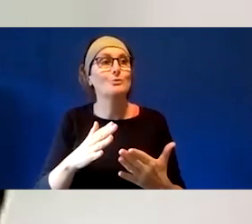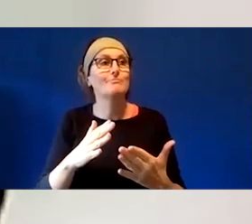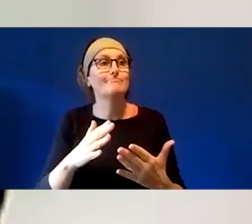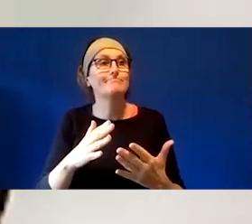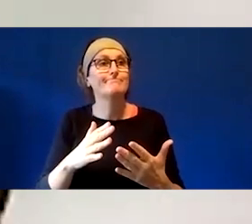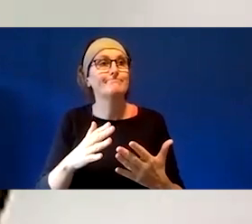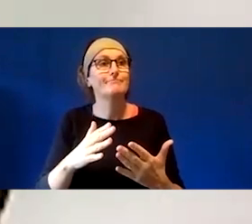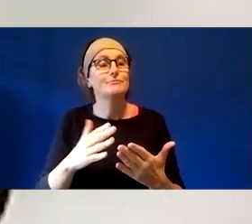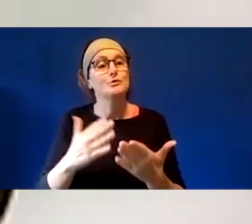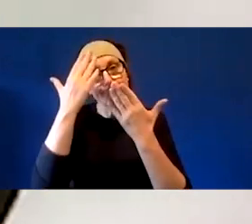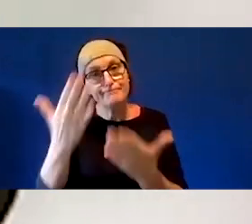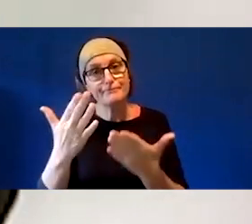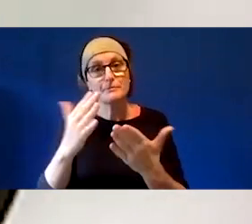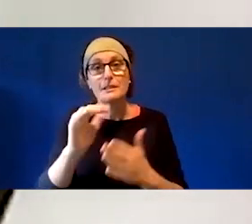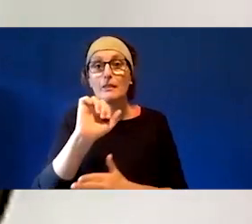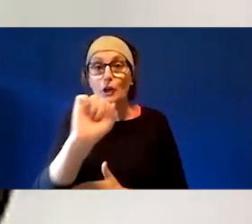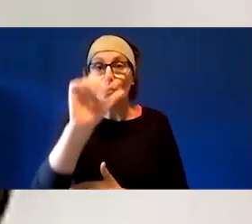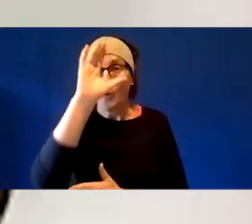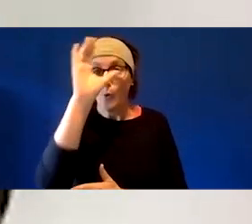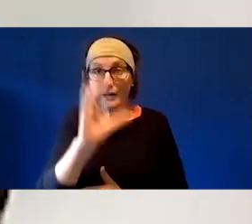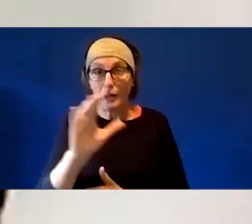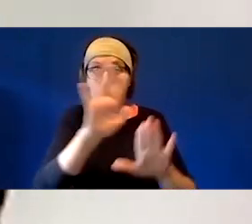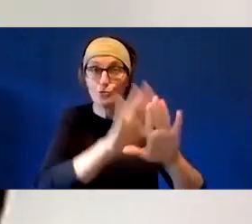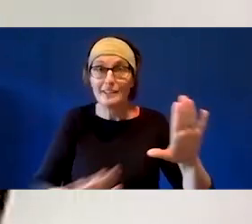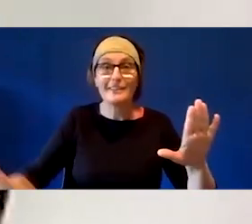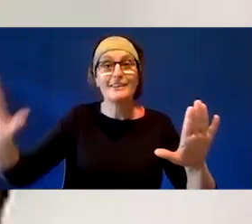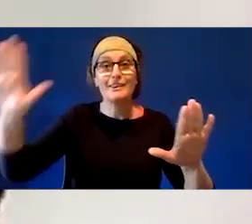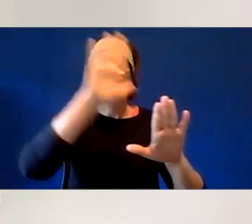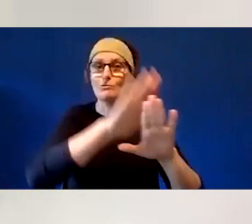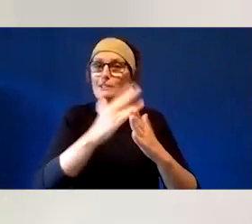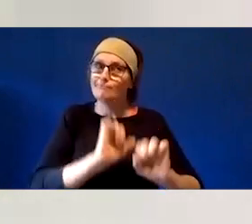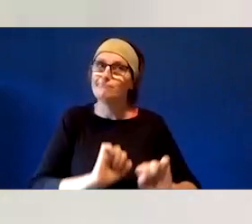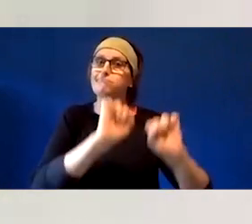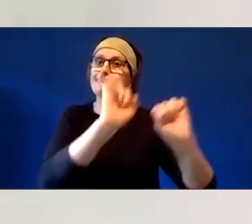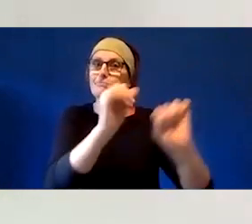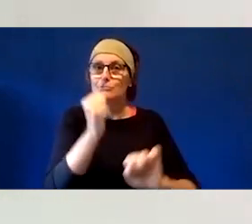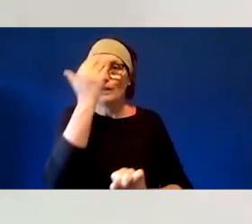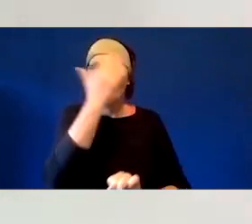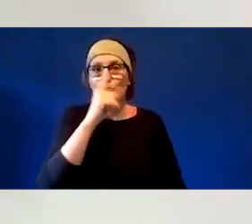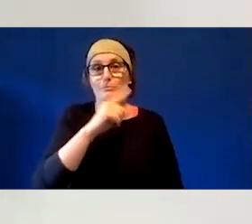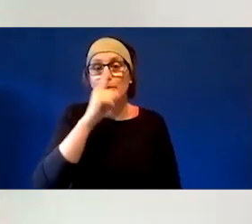acknowledge that the country you're all standing on was never ceded. How did today come to be about?